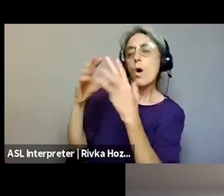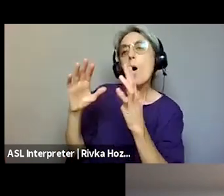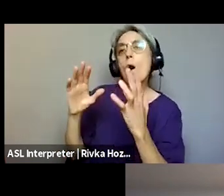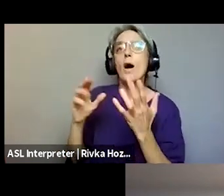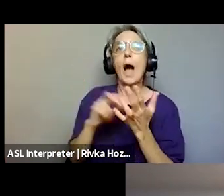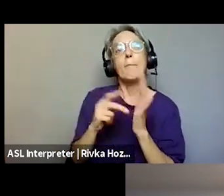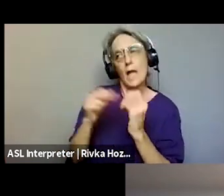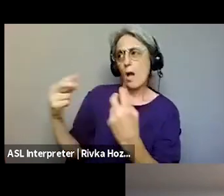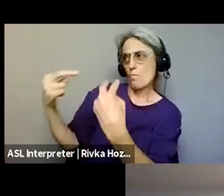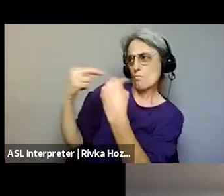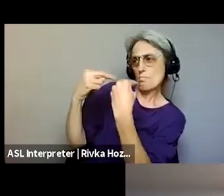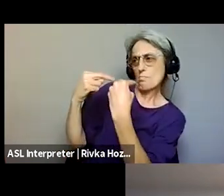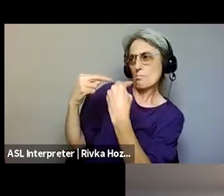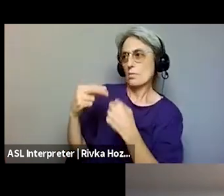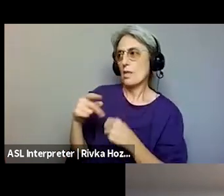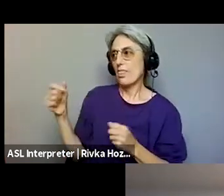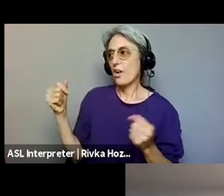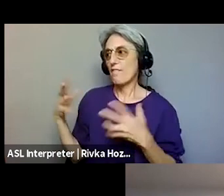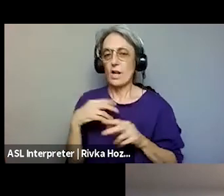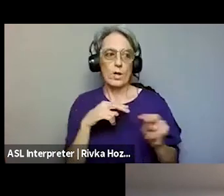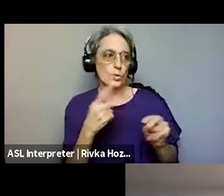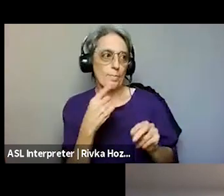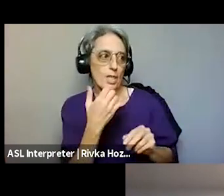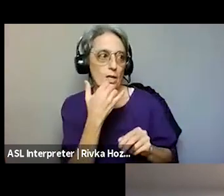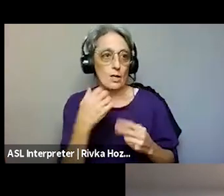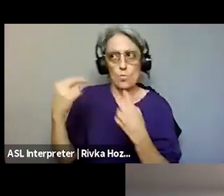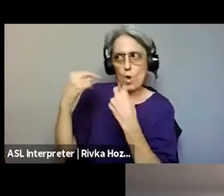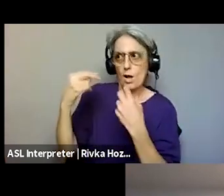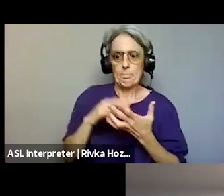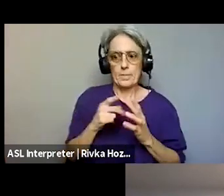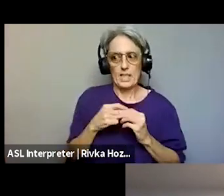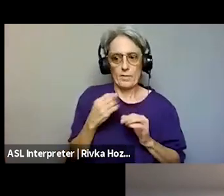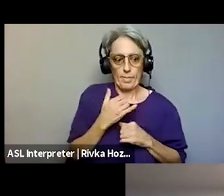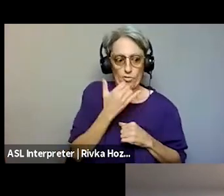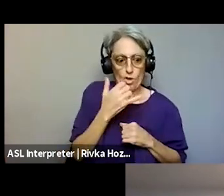to do something wrong and somebody's going to take their kid away. Or even Monday one of the